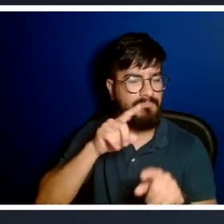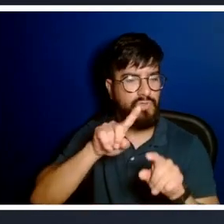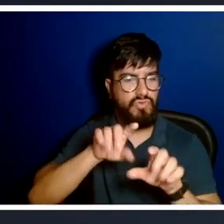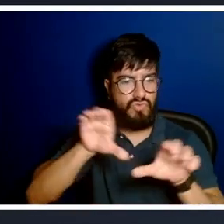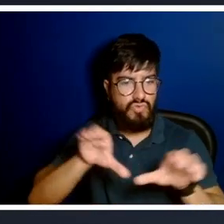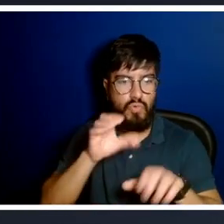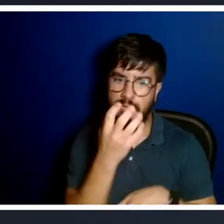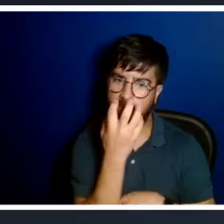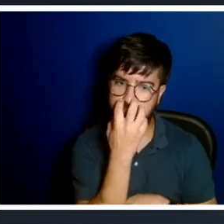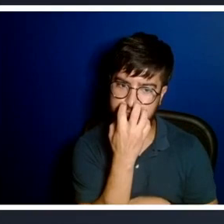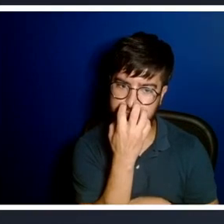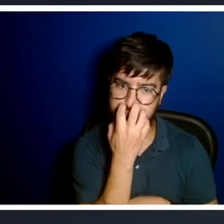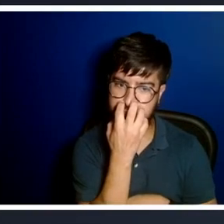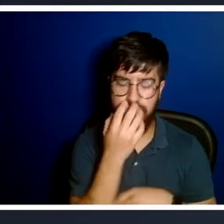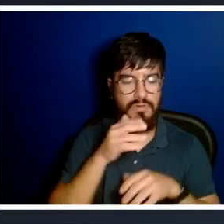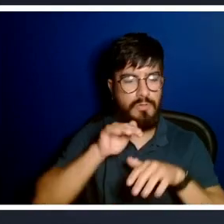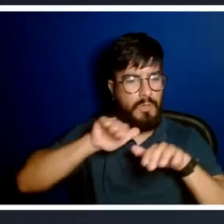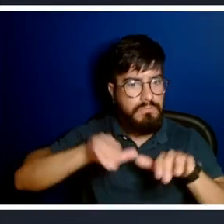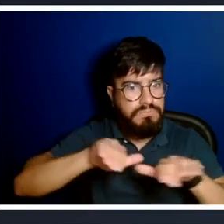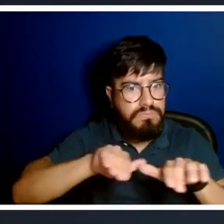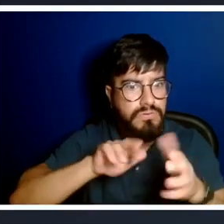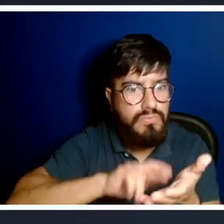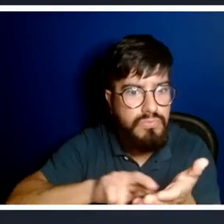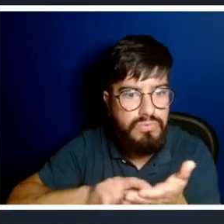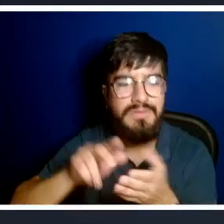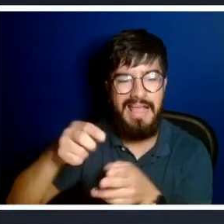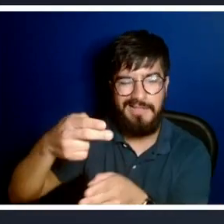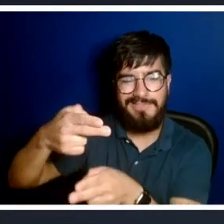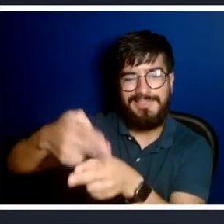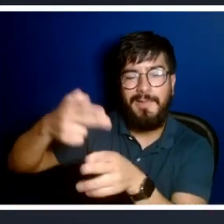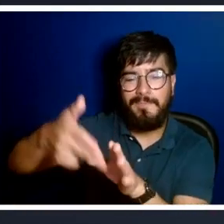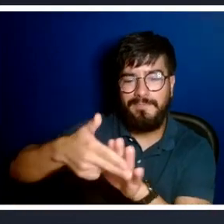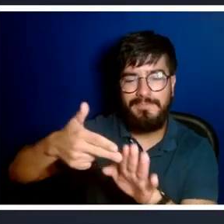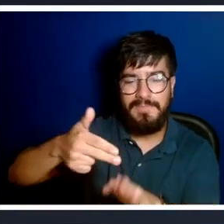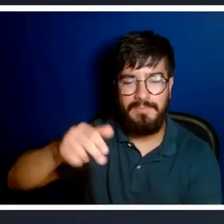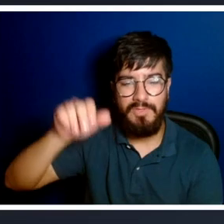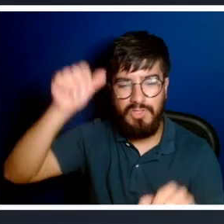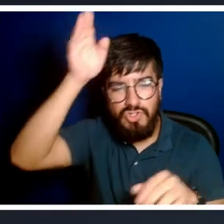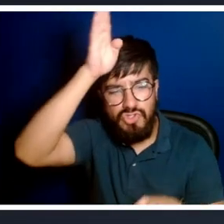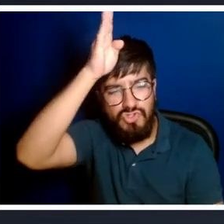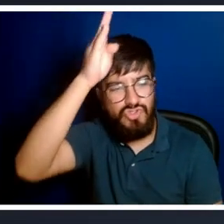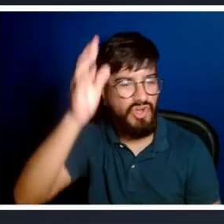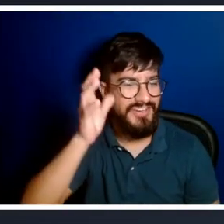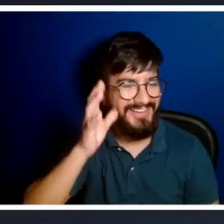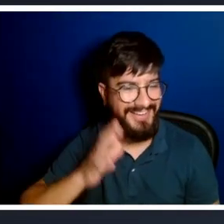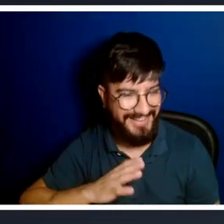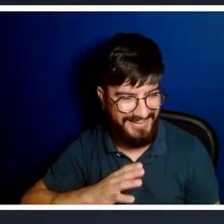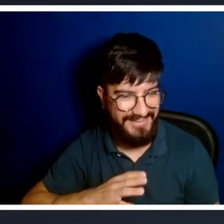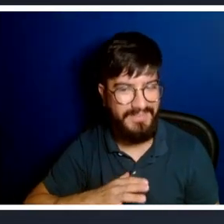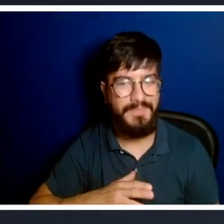was affectionately known as the "Shark Lady". For this project with the Environmental Research